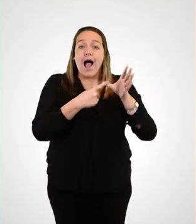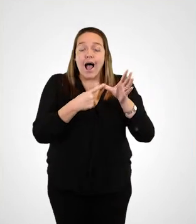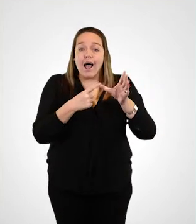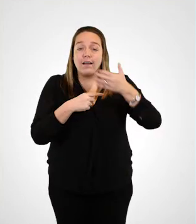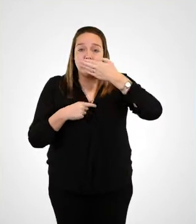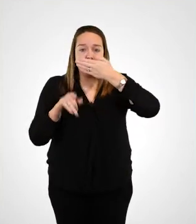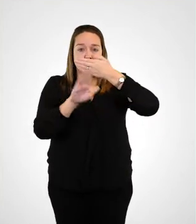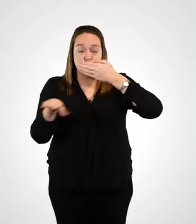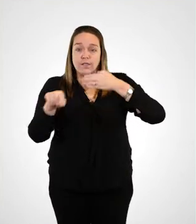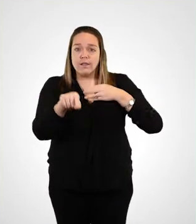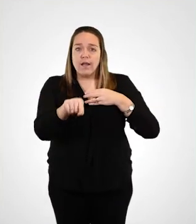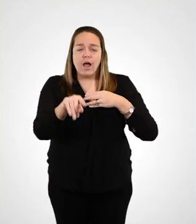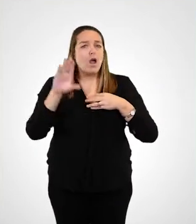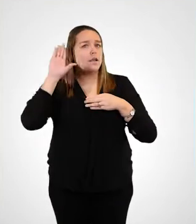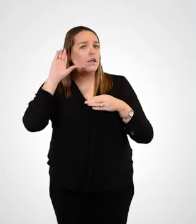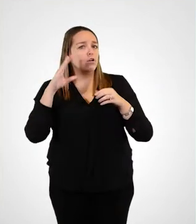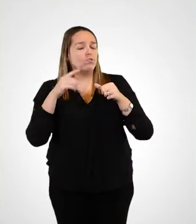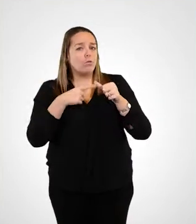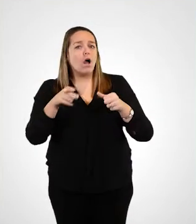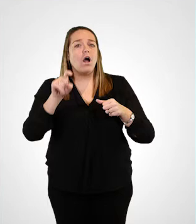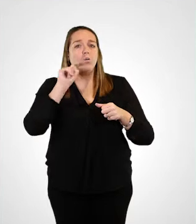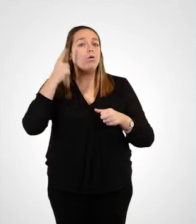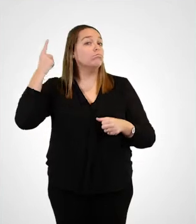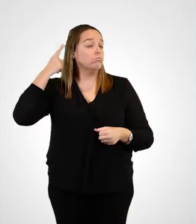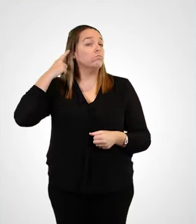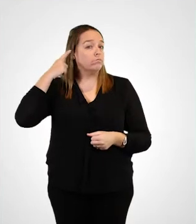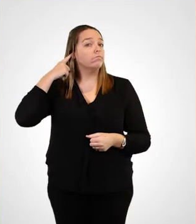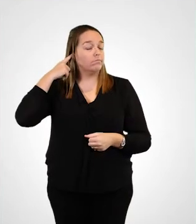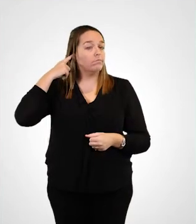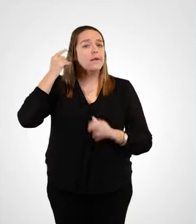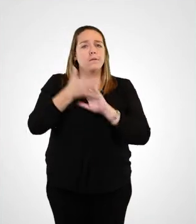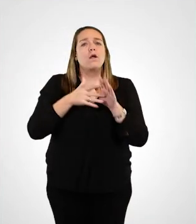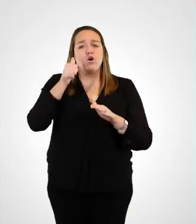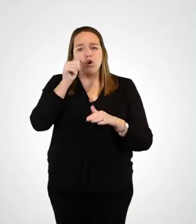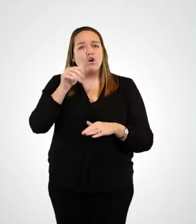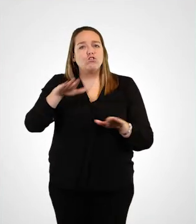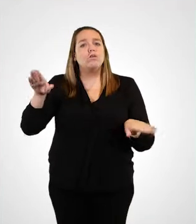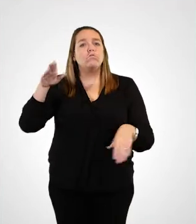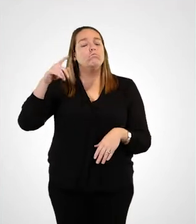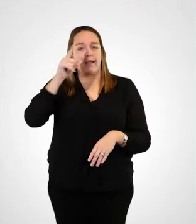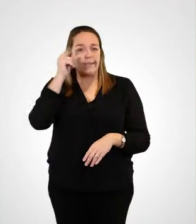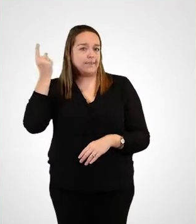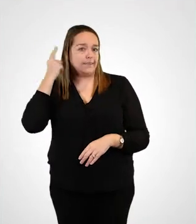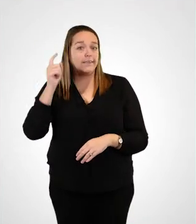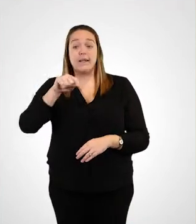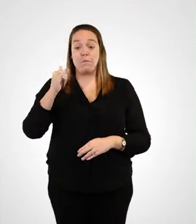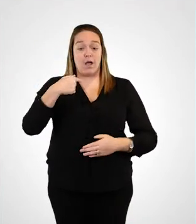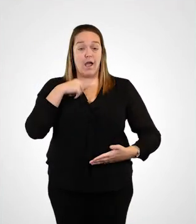and say "ah" and the child's hearing response would be to point to their ear and say "I hear that".